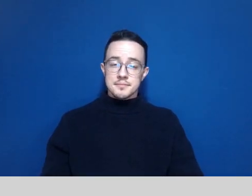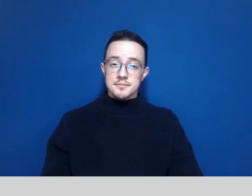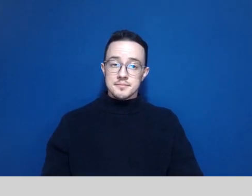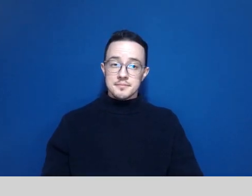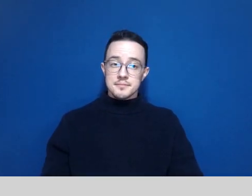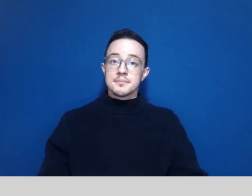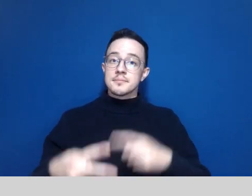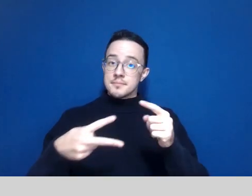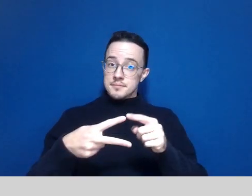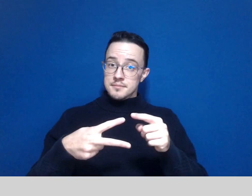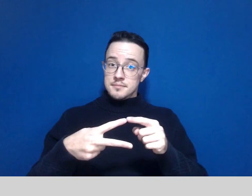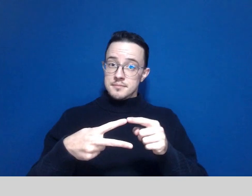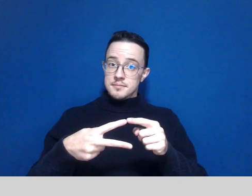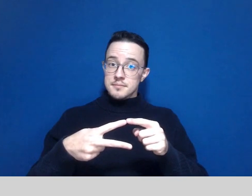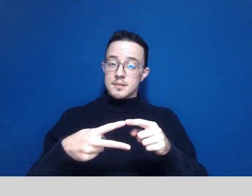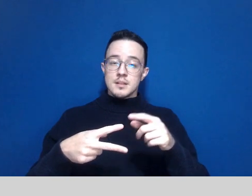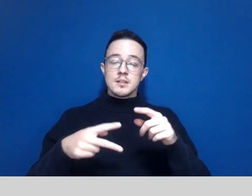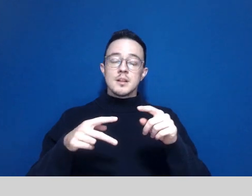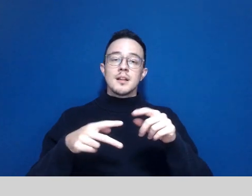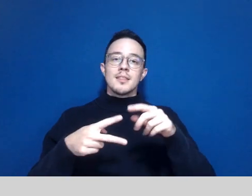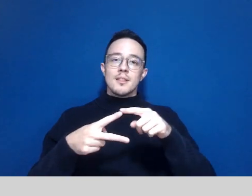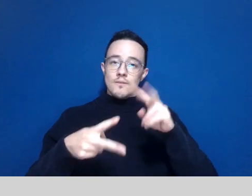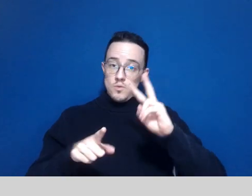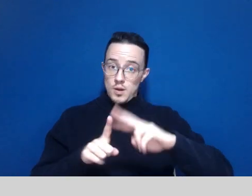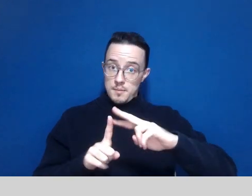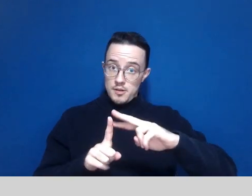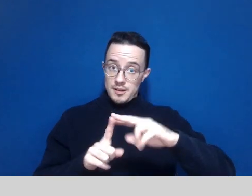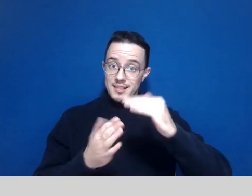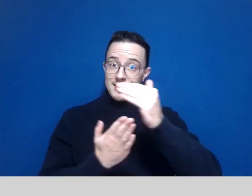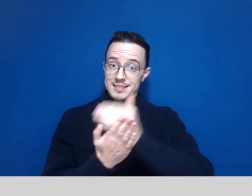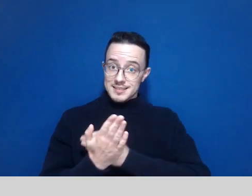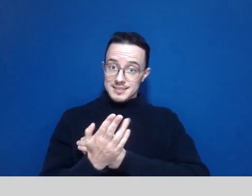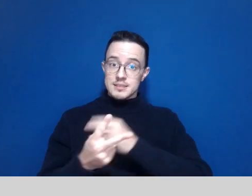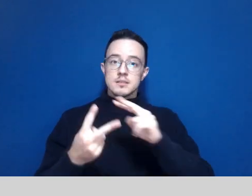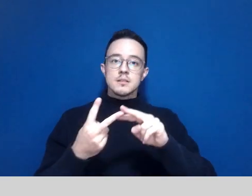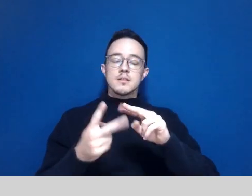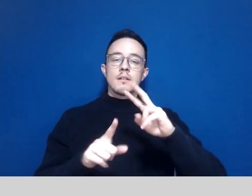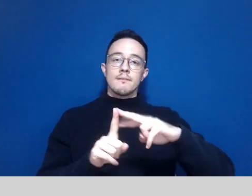We have the transcription list,